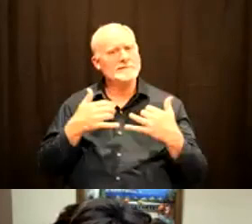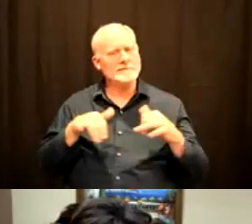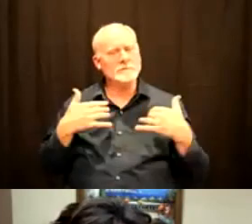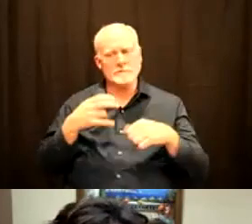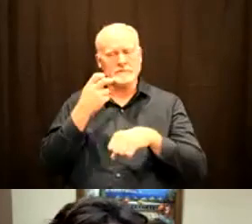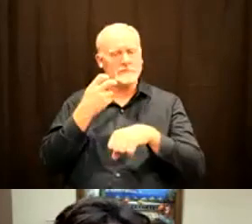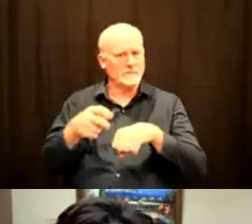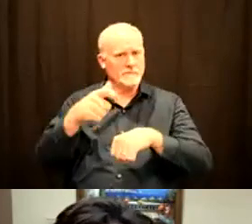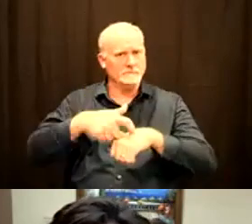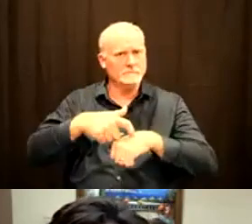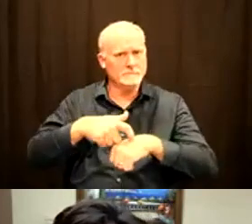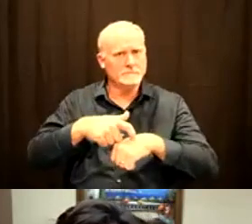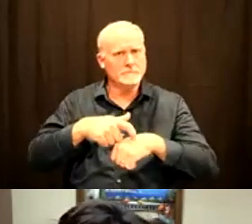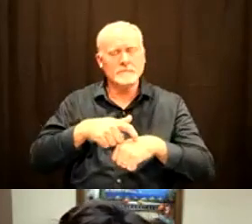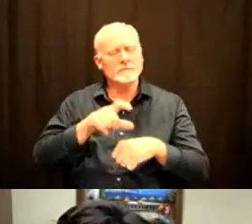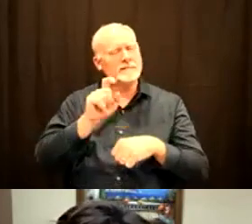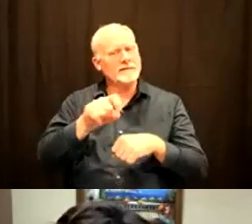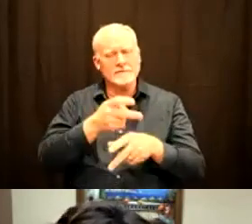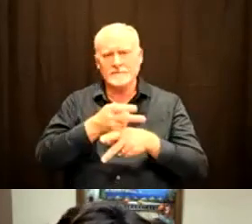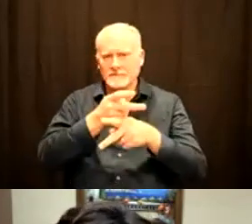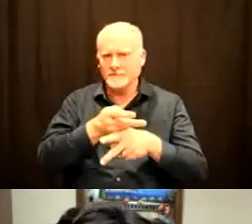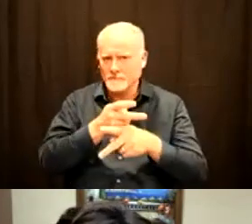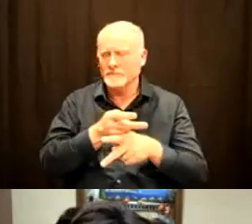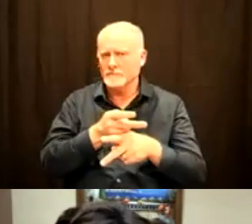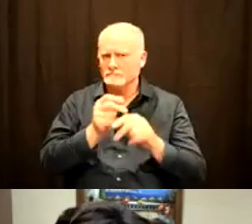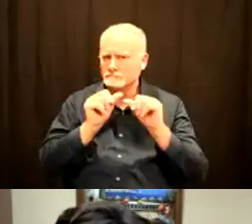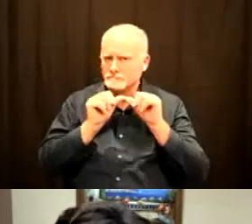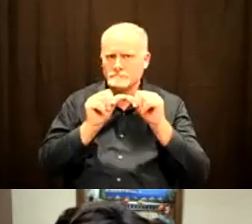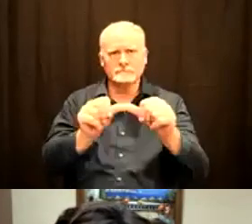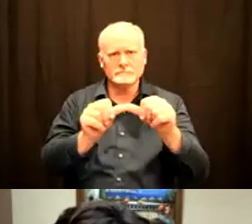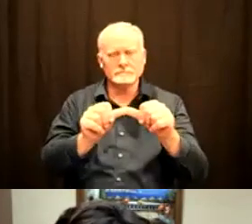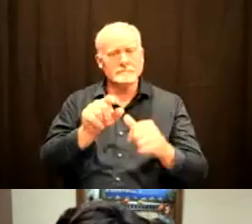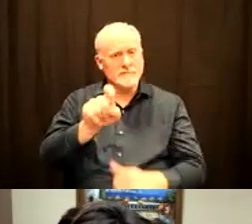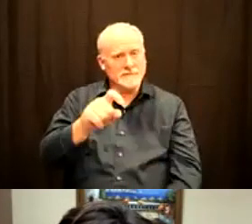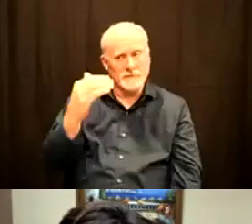period we need to be thoughtful and continually be careful you need to be aware that so many parts of